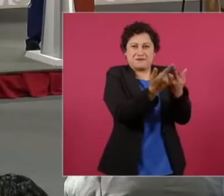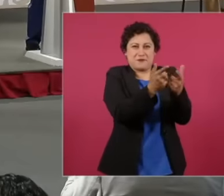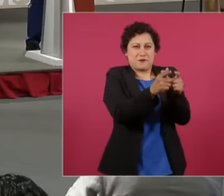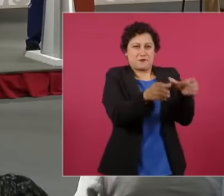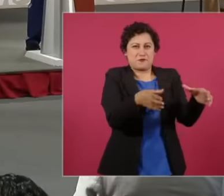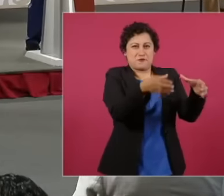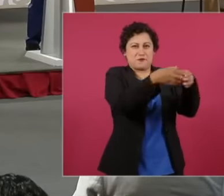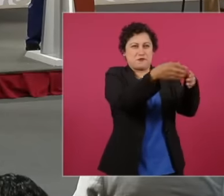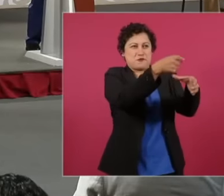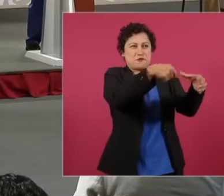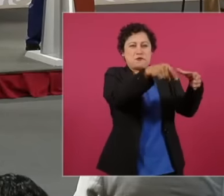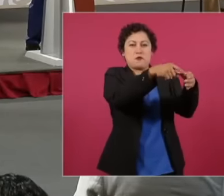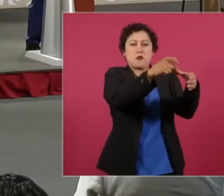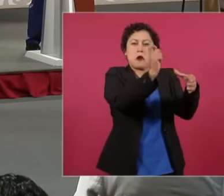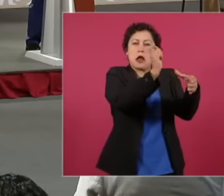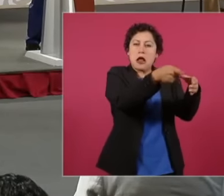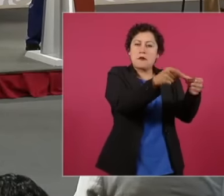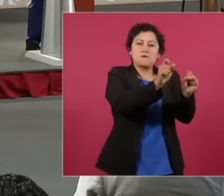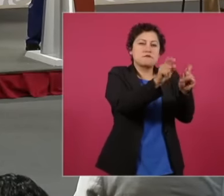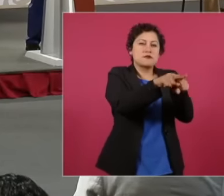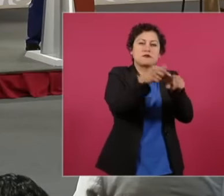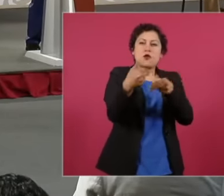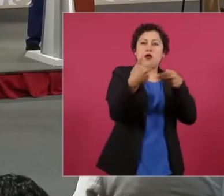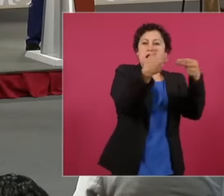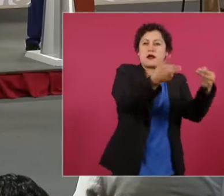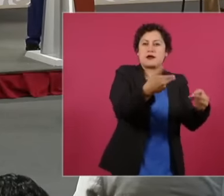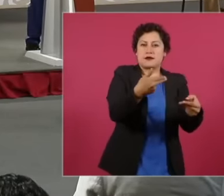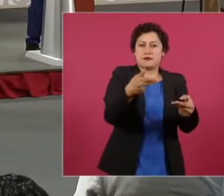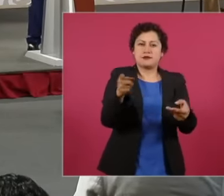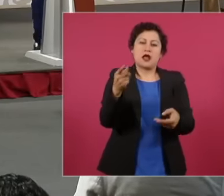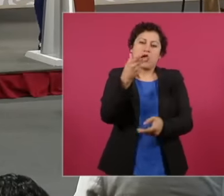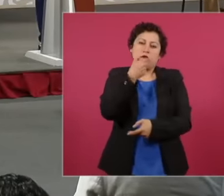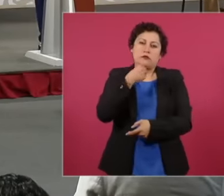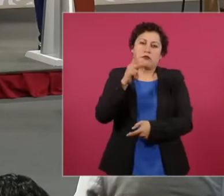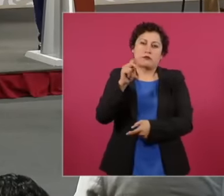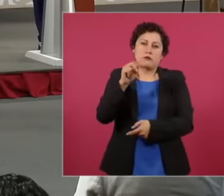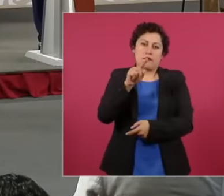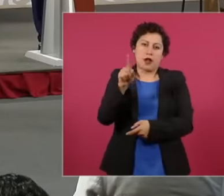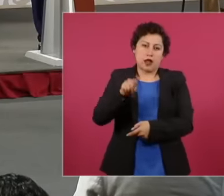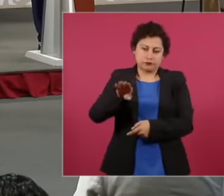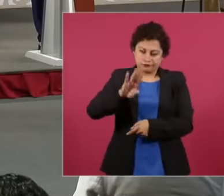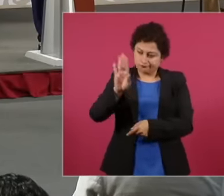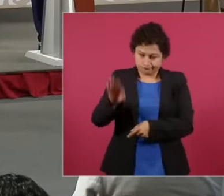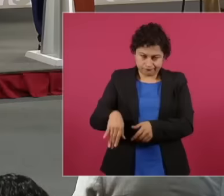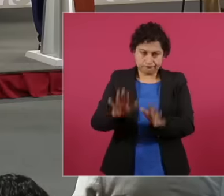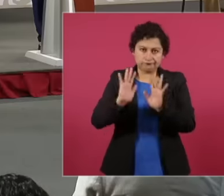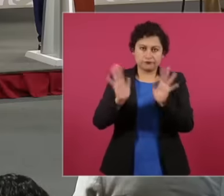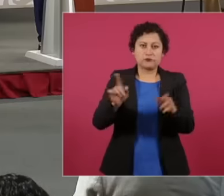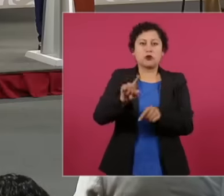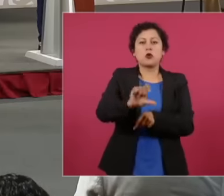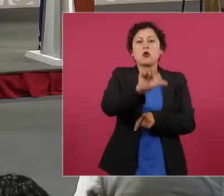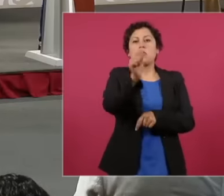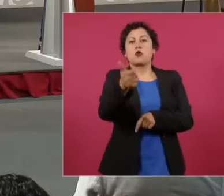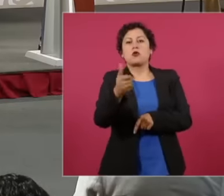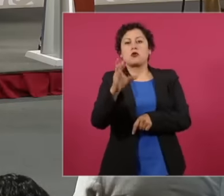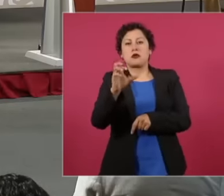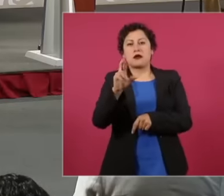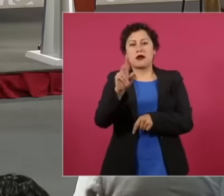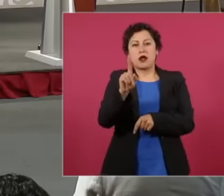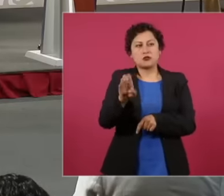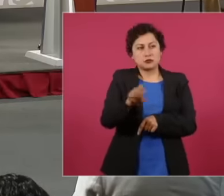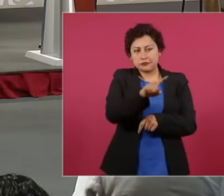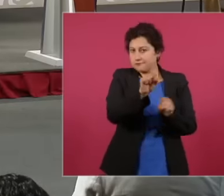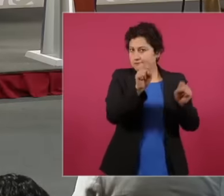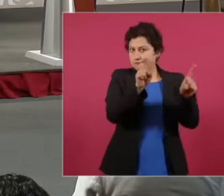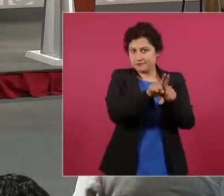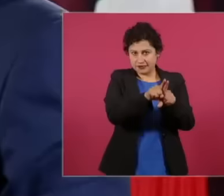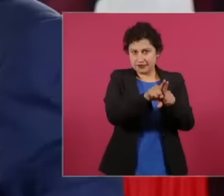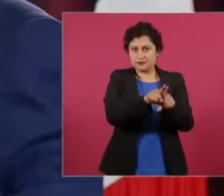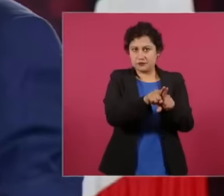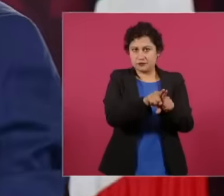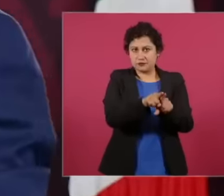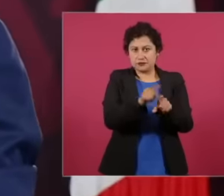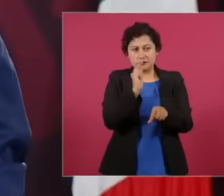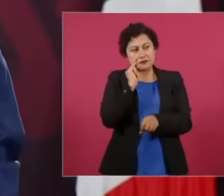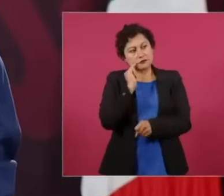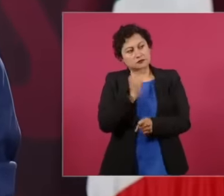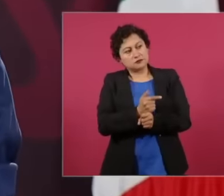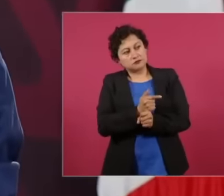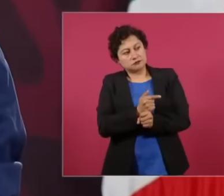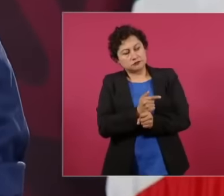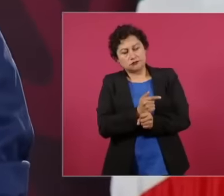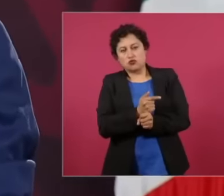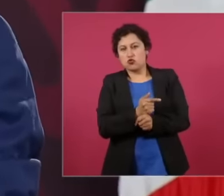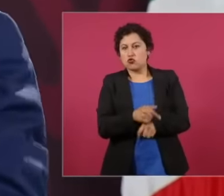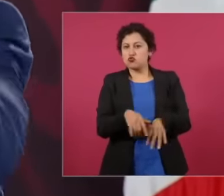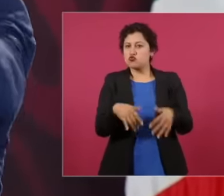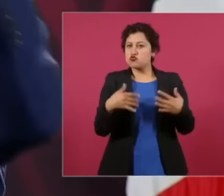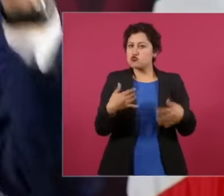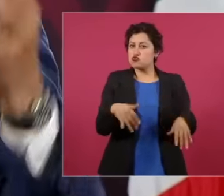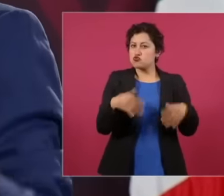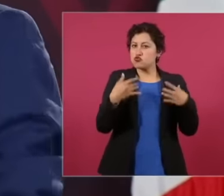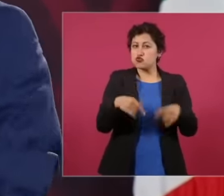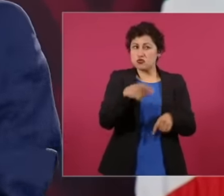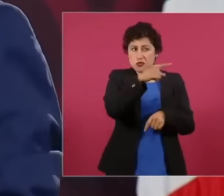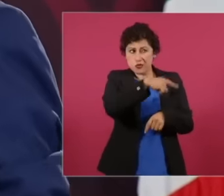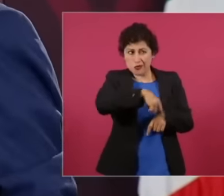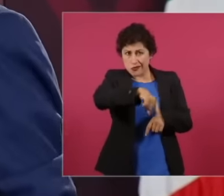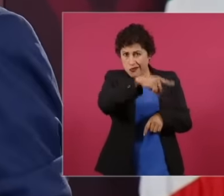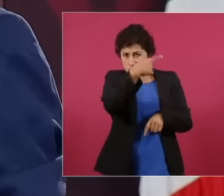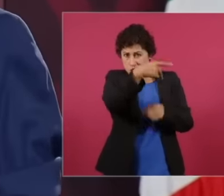the deceased peace with this crau But in full decadence that whole group